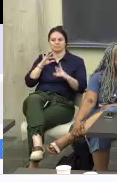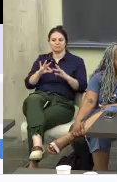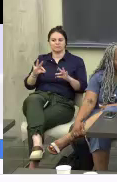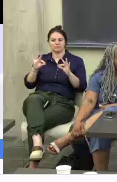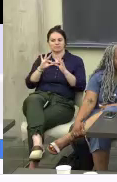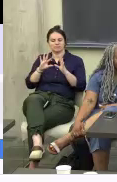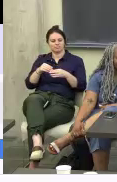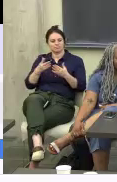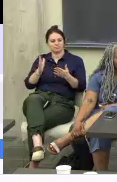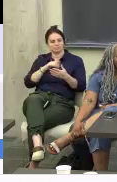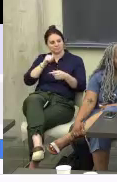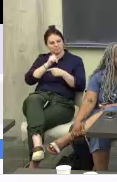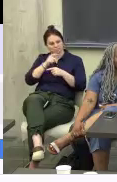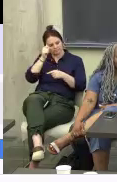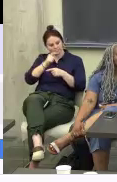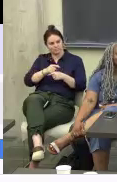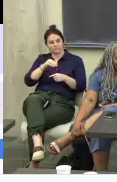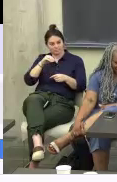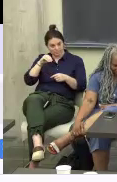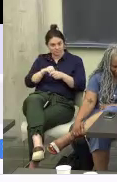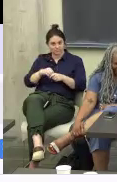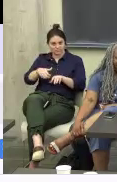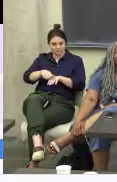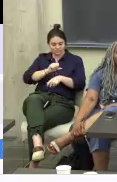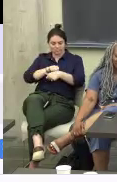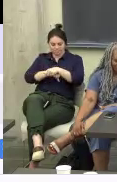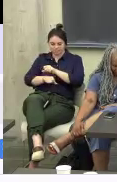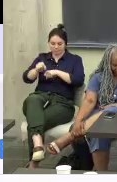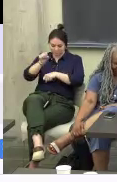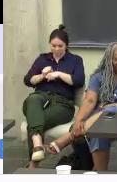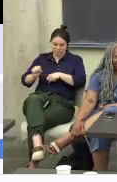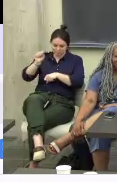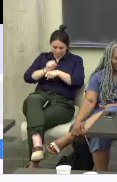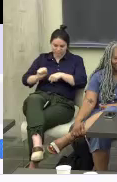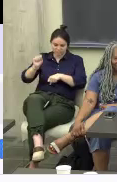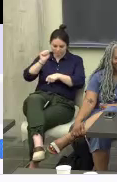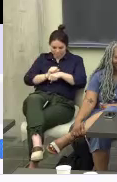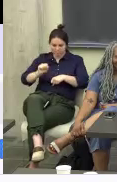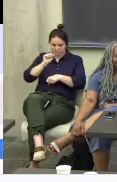to give our brothers and sisters in the trenches who don't have that.